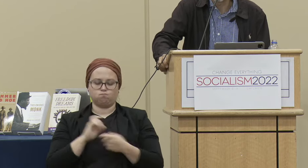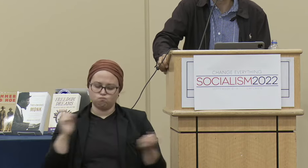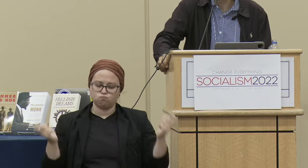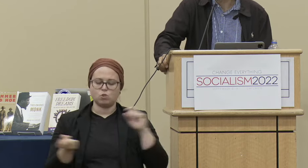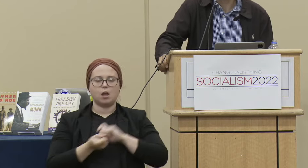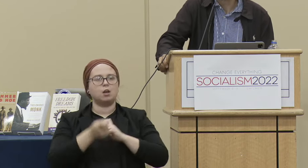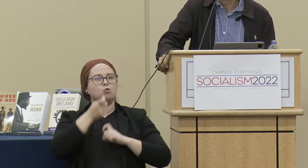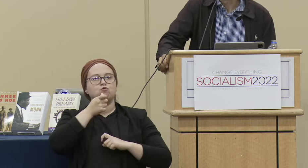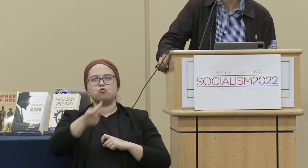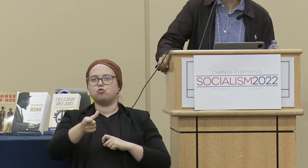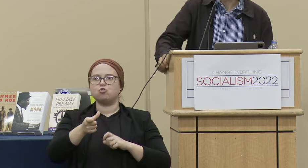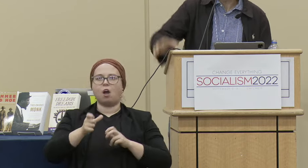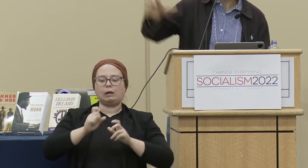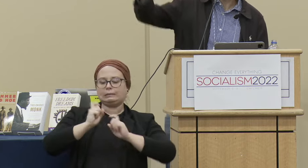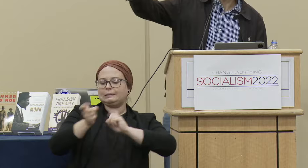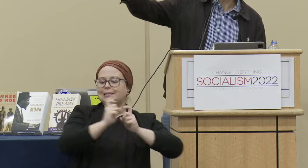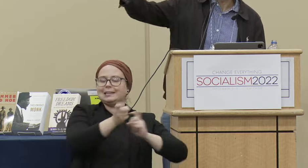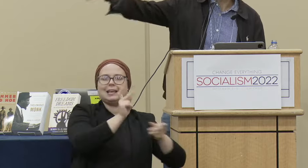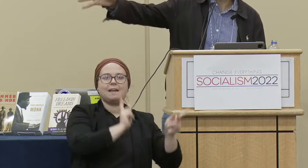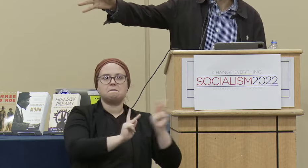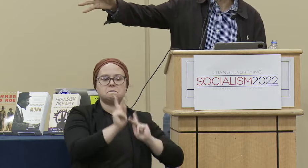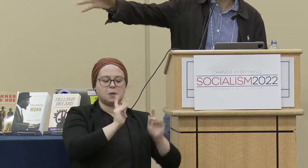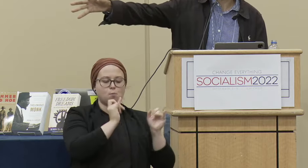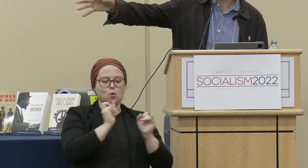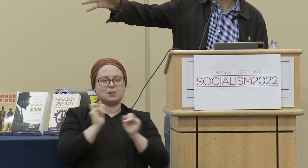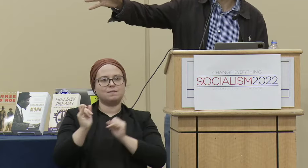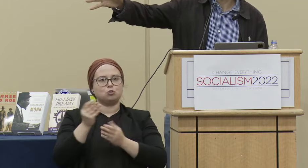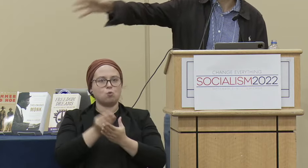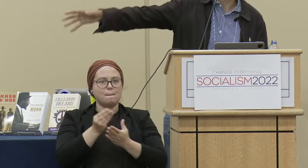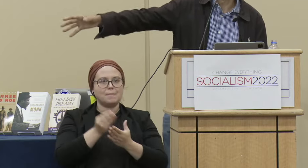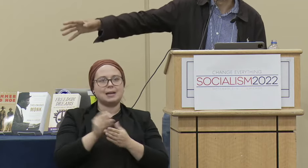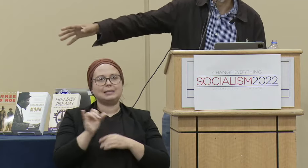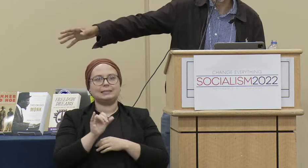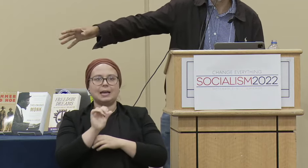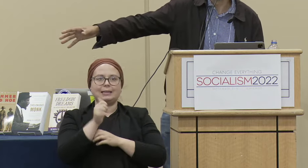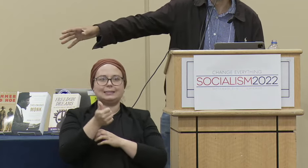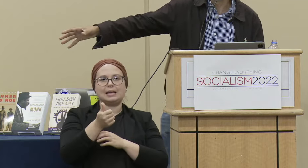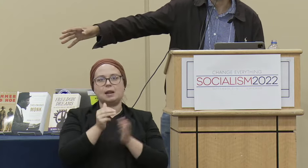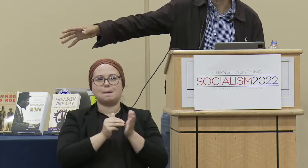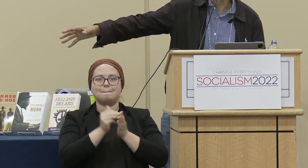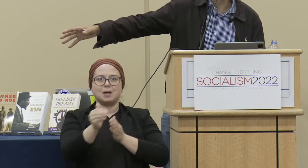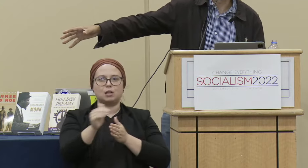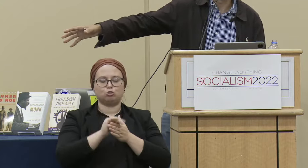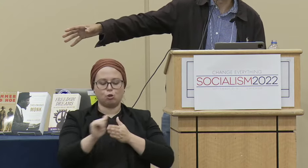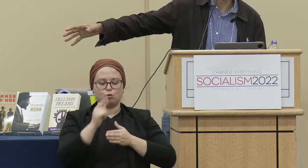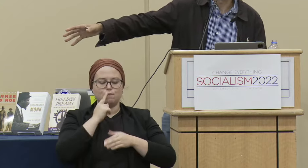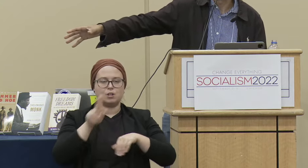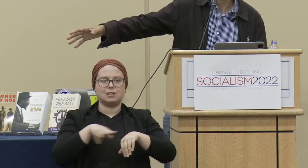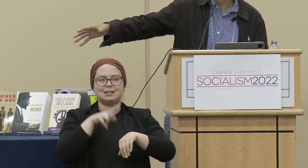movements. Not put money in pockets of individuals. They